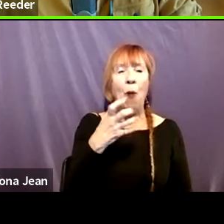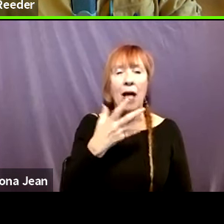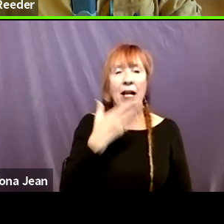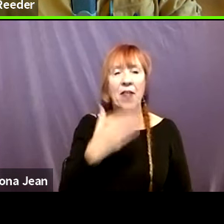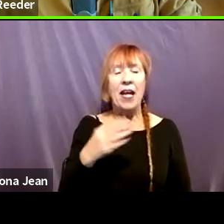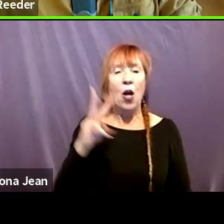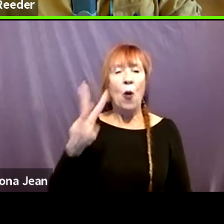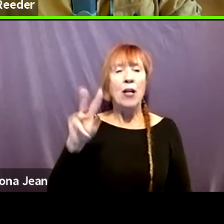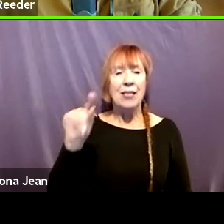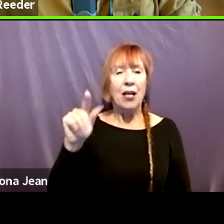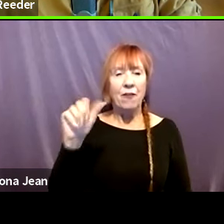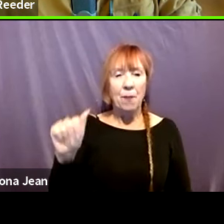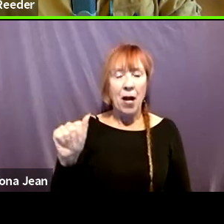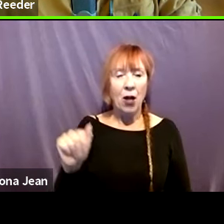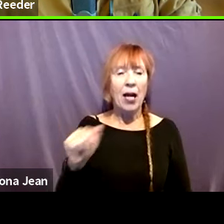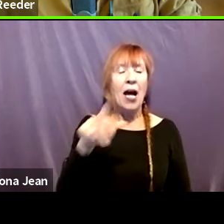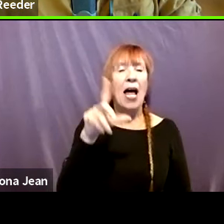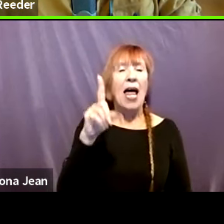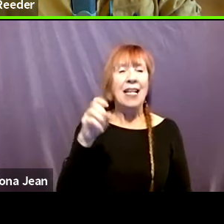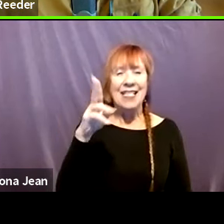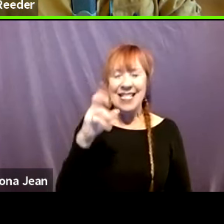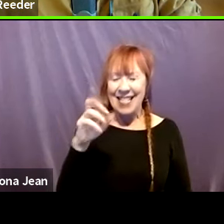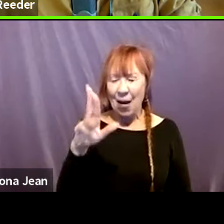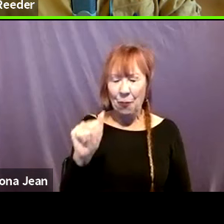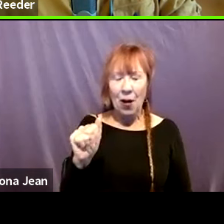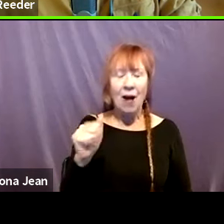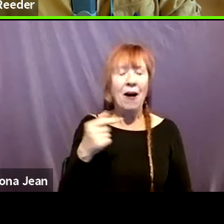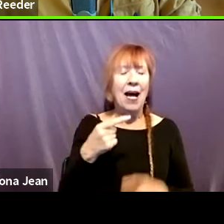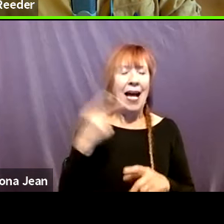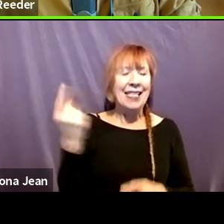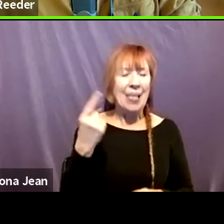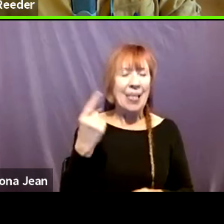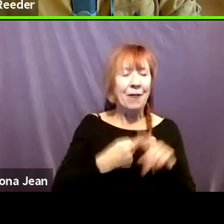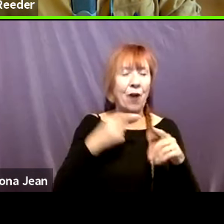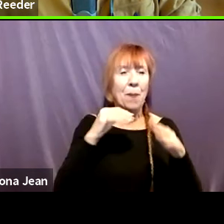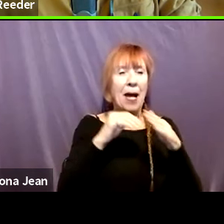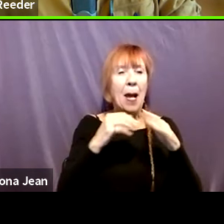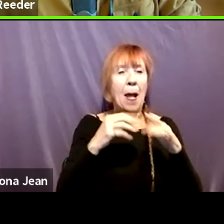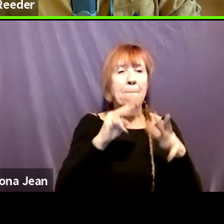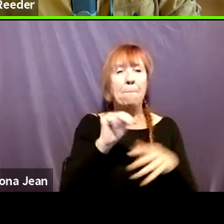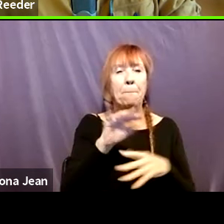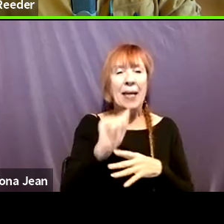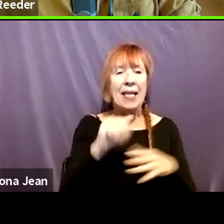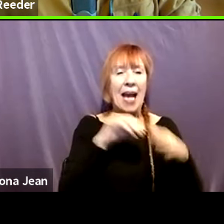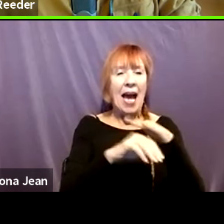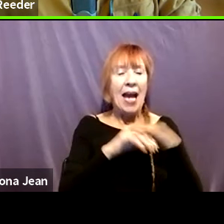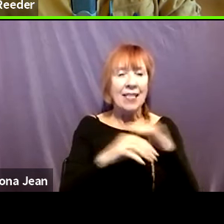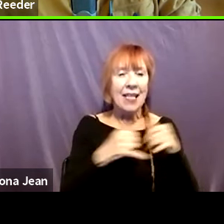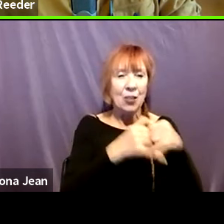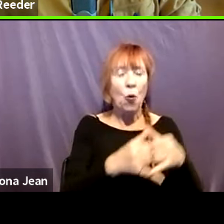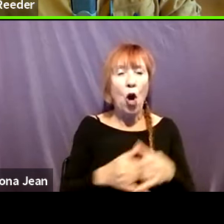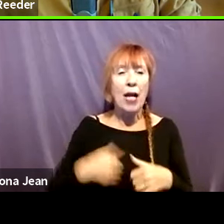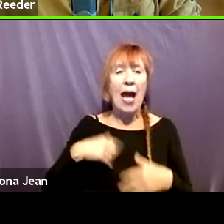Deborah Calla and Allen Rucker from the Media Access Awards, and one little shout out to Black Lives Matter.